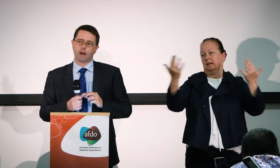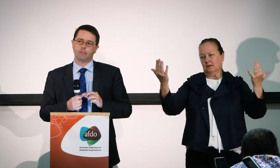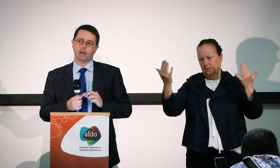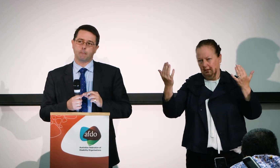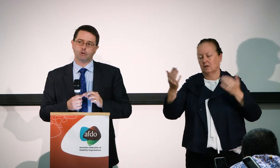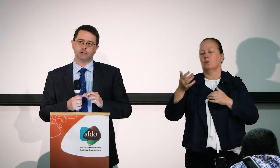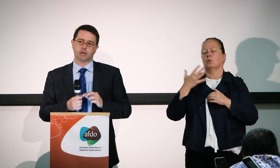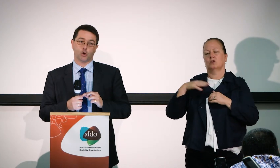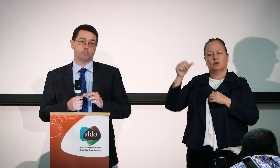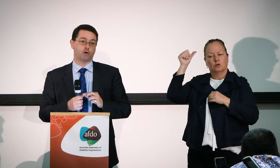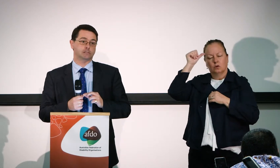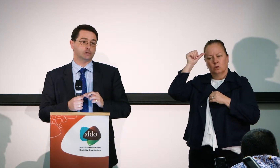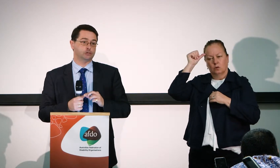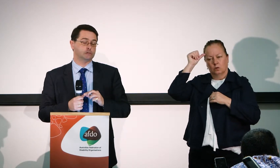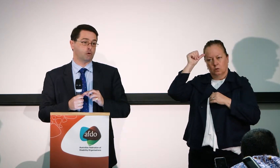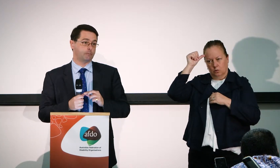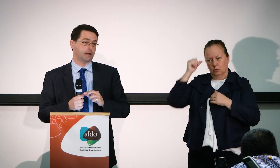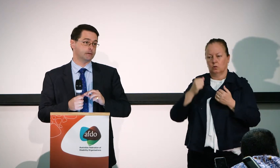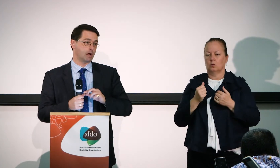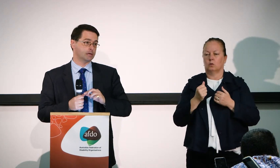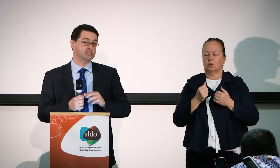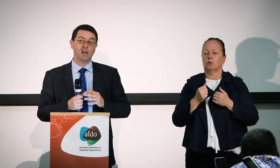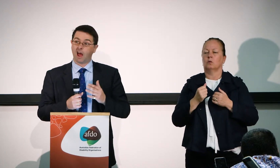what are the emerging human rights issues from the NDIS, and there are some.